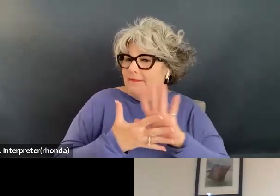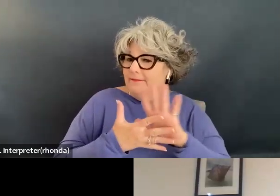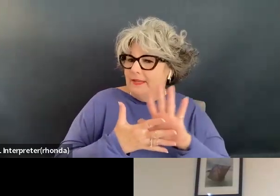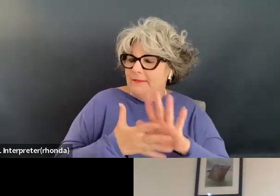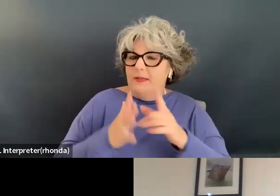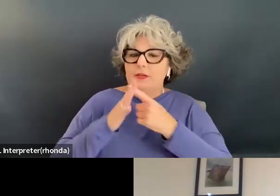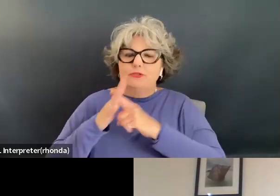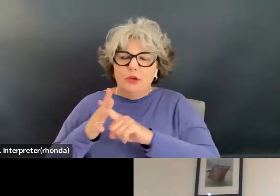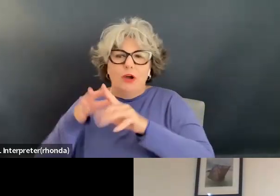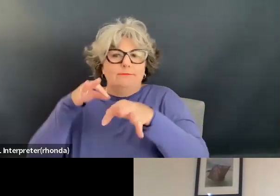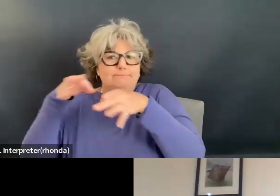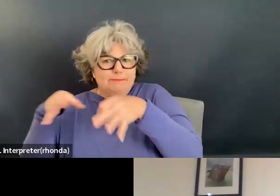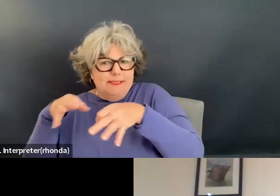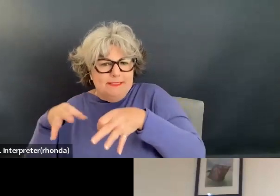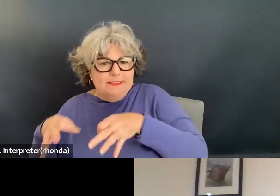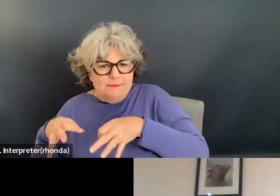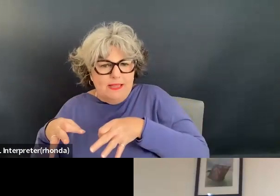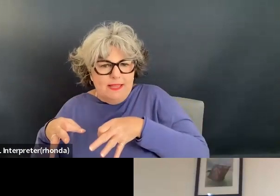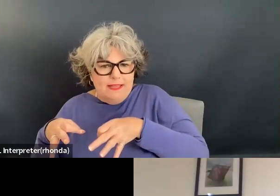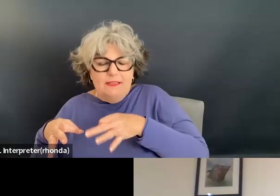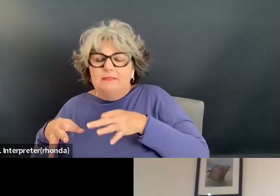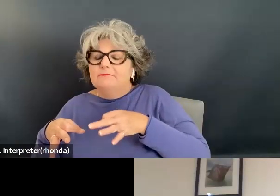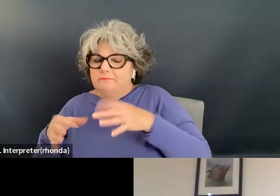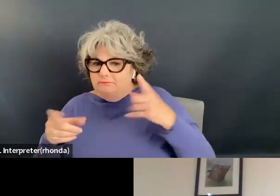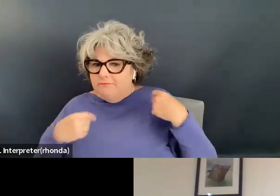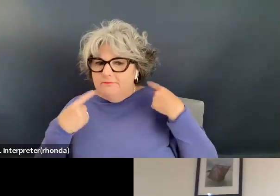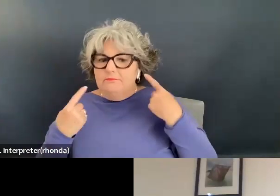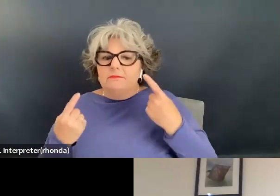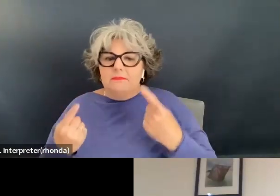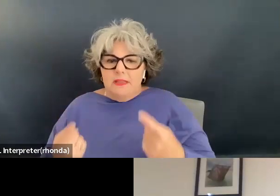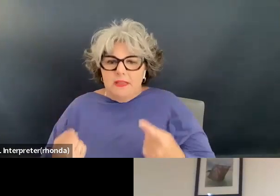and explain how I've been exposed to these kinds